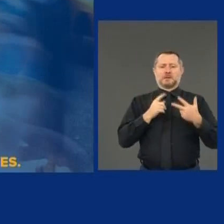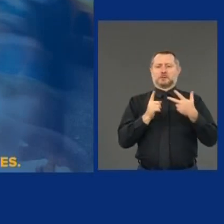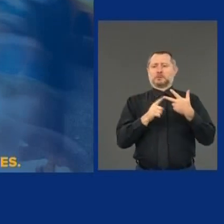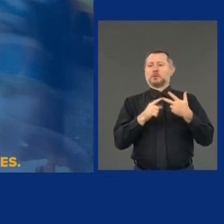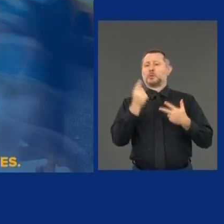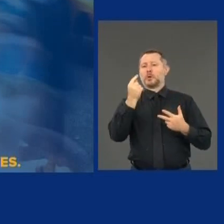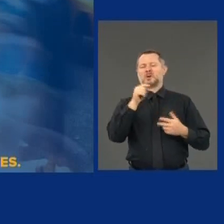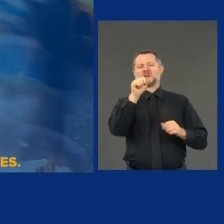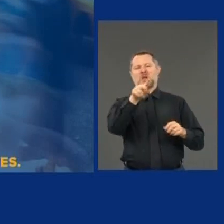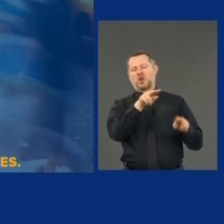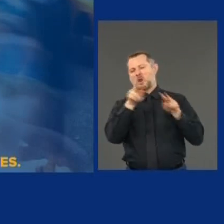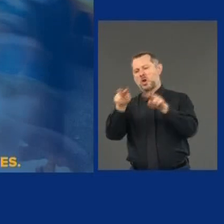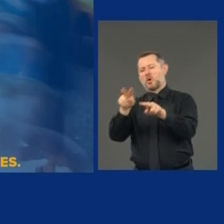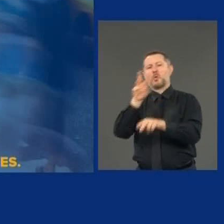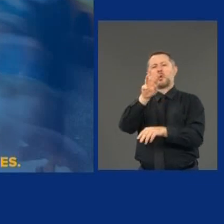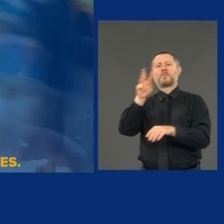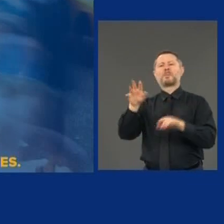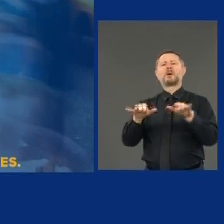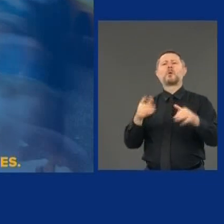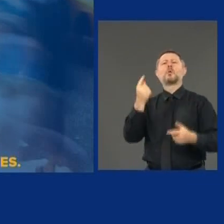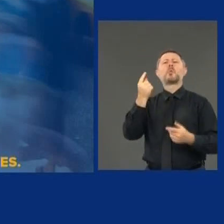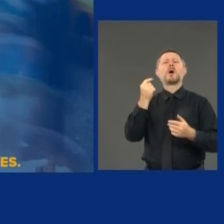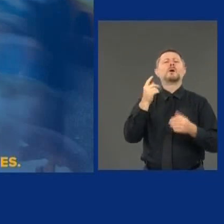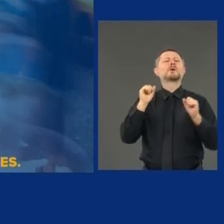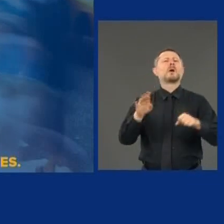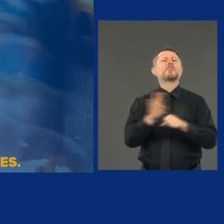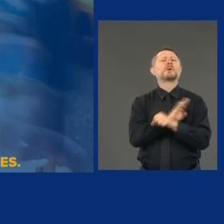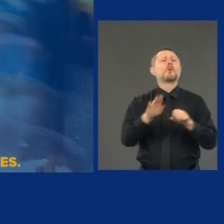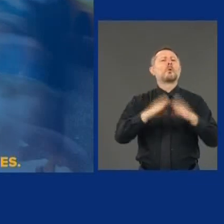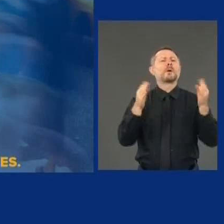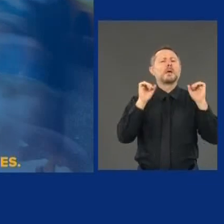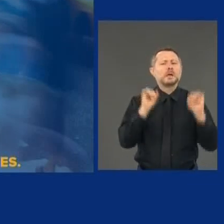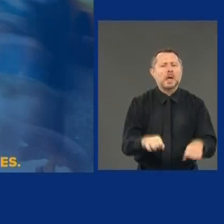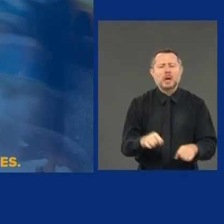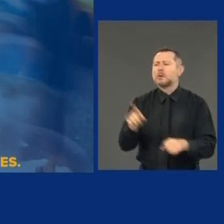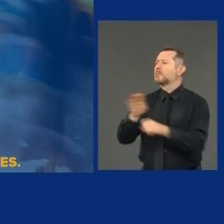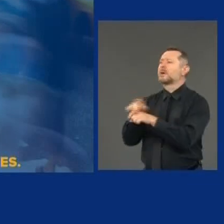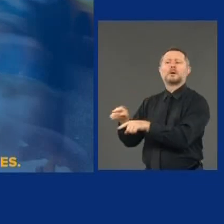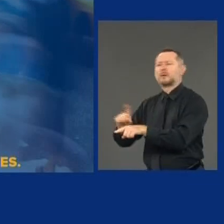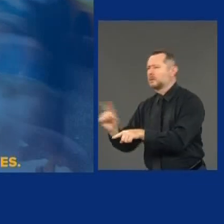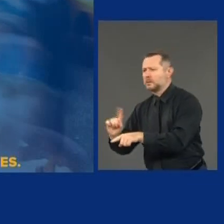AND PHASE THREE IS CLEARLY INDICATED ON THE WEBSITE WHERE